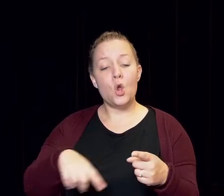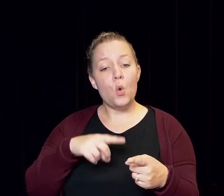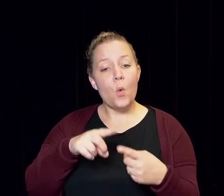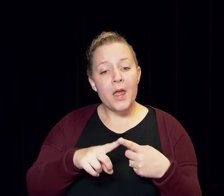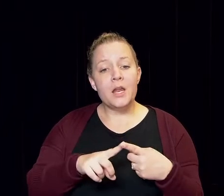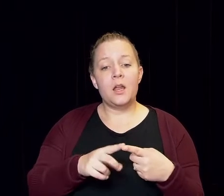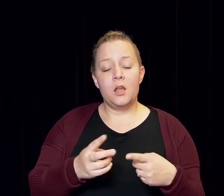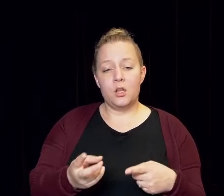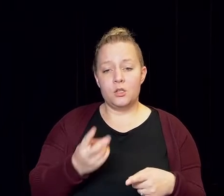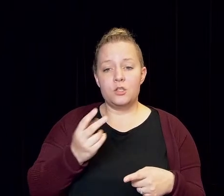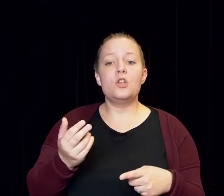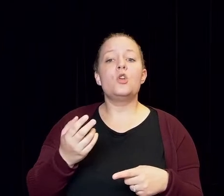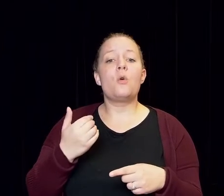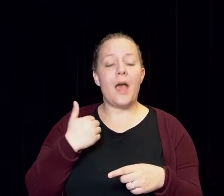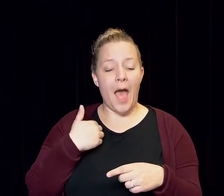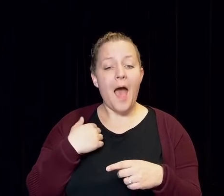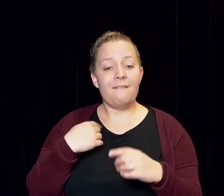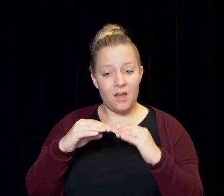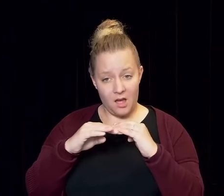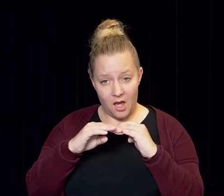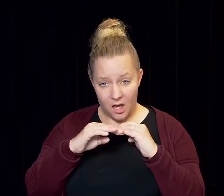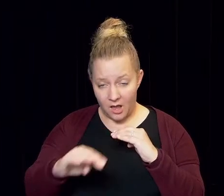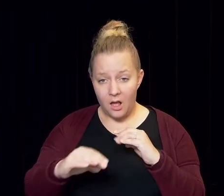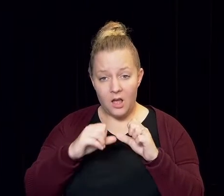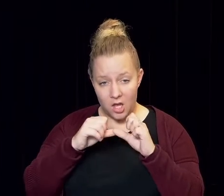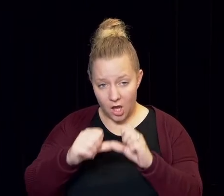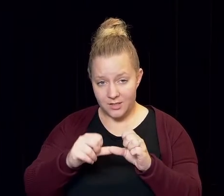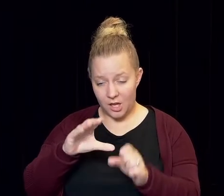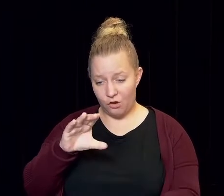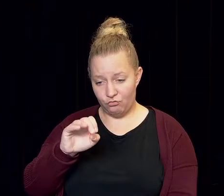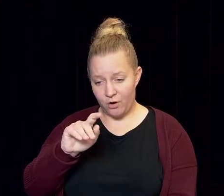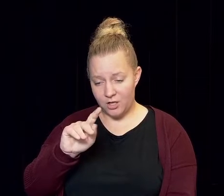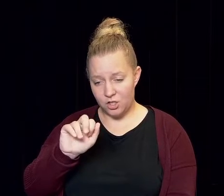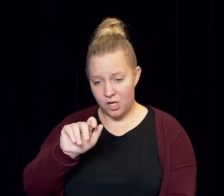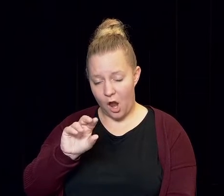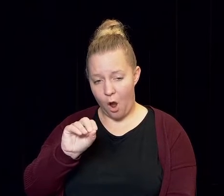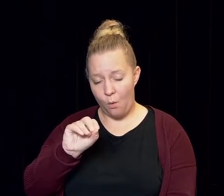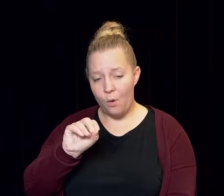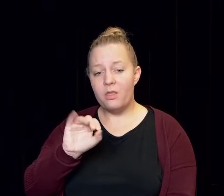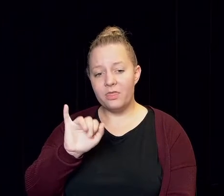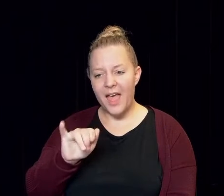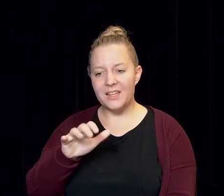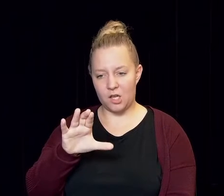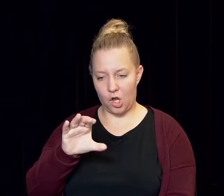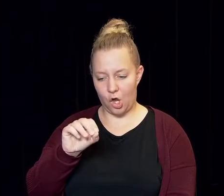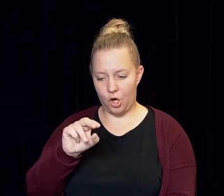ratio. And, the constant ratio is just called the the constant of variation or just the constant.